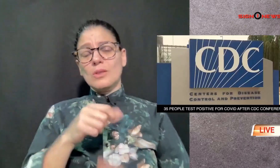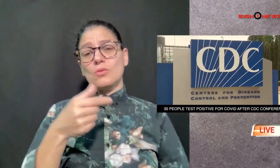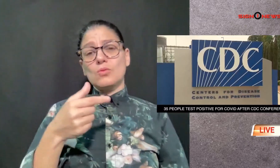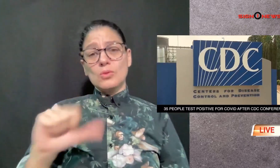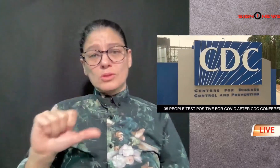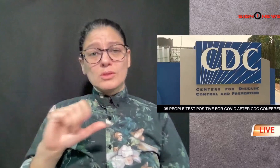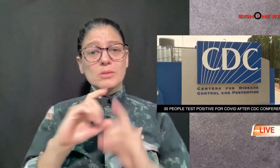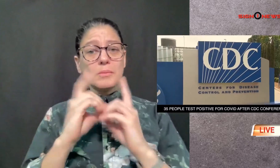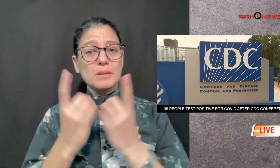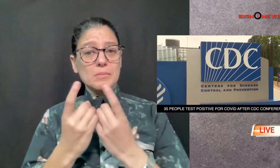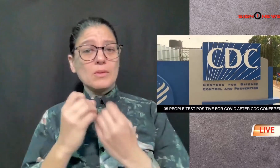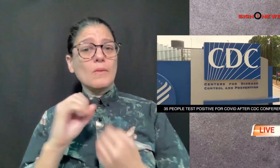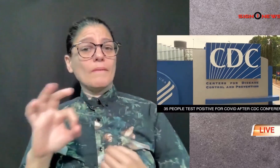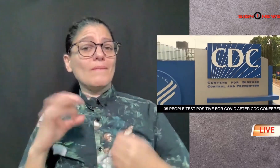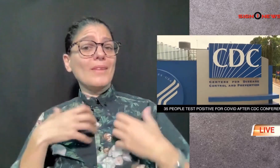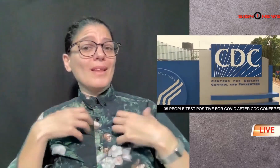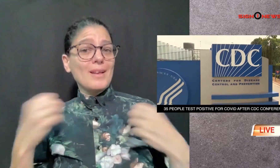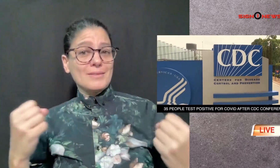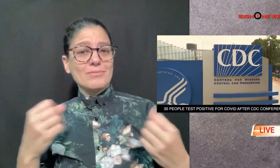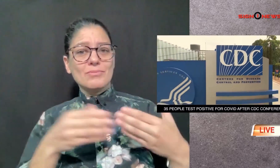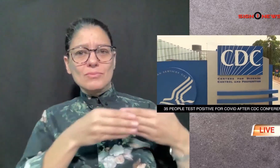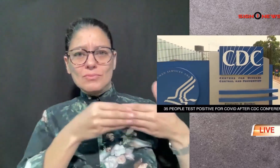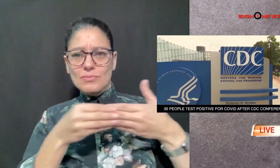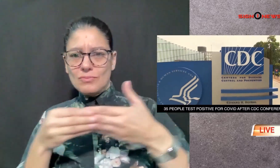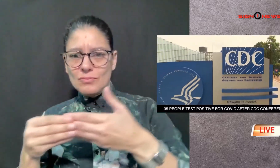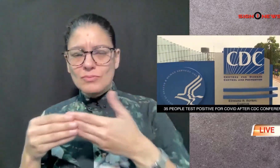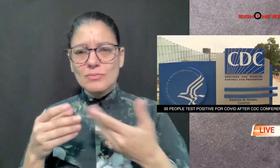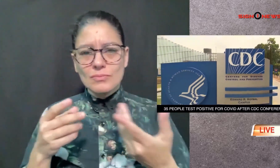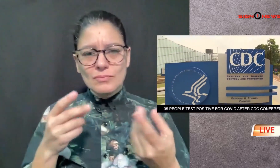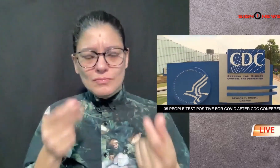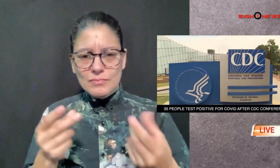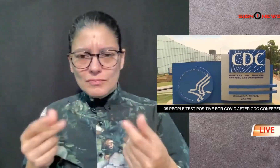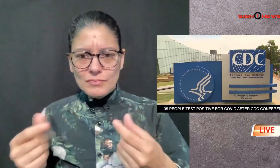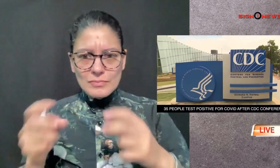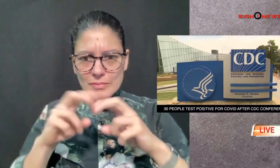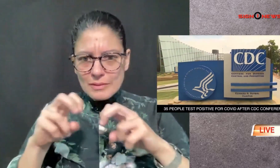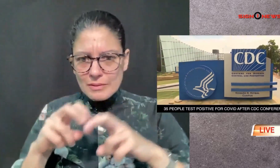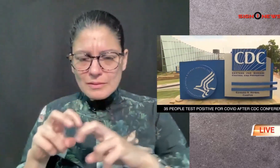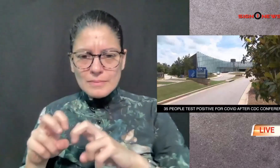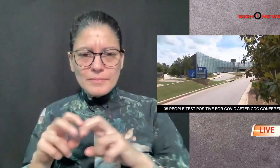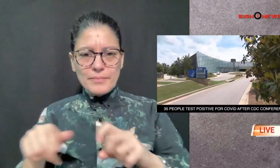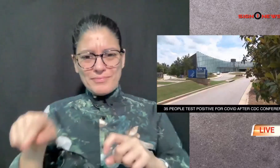it's working with the Georgia Department of Health to conduct a rapid assessment of cases